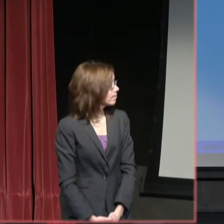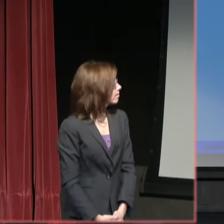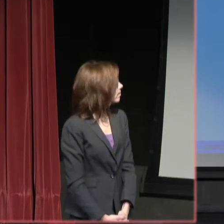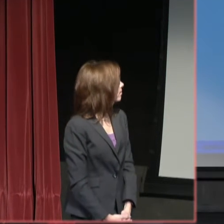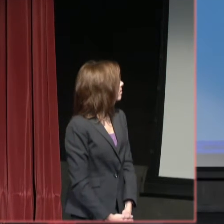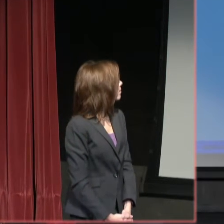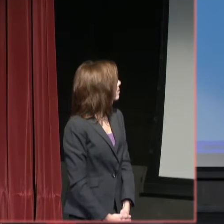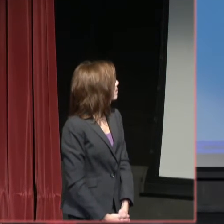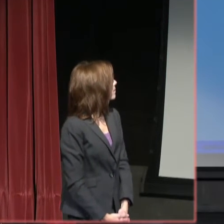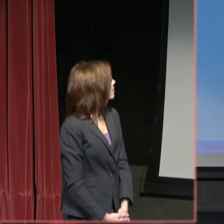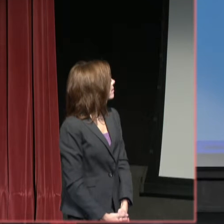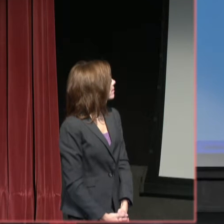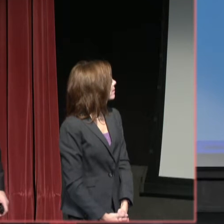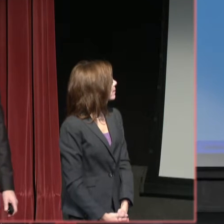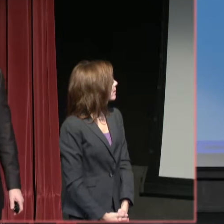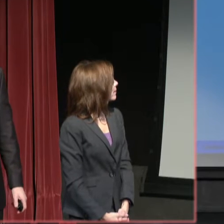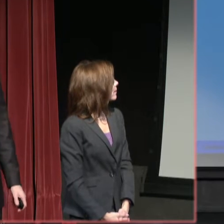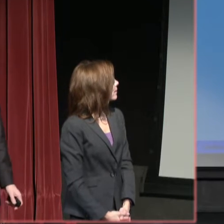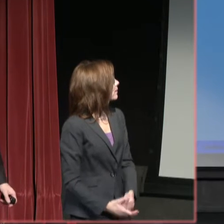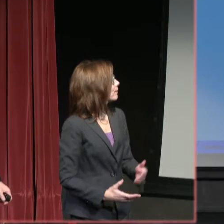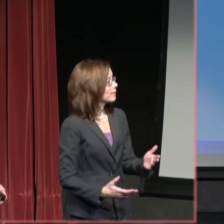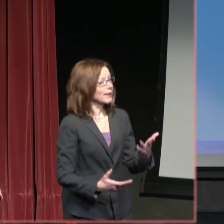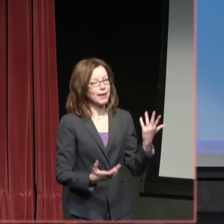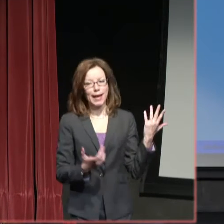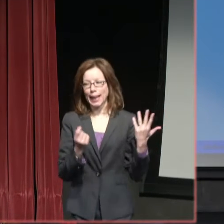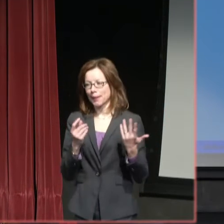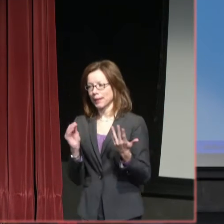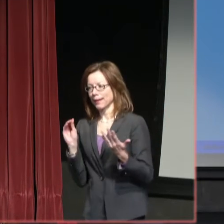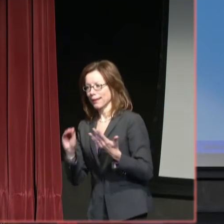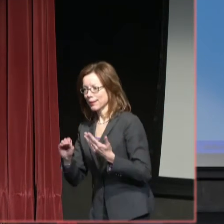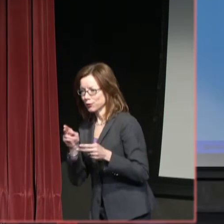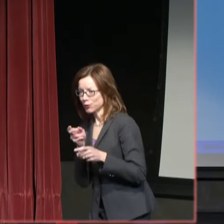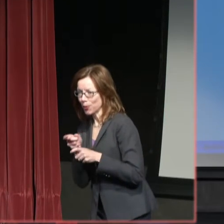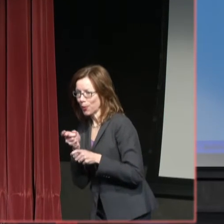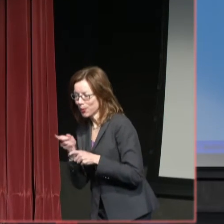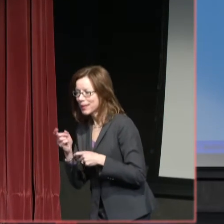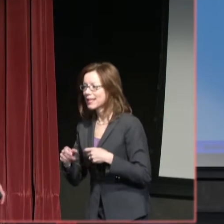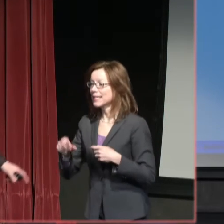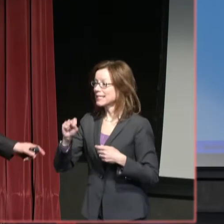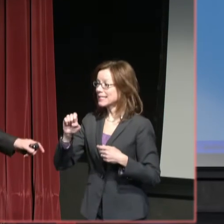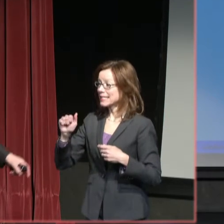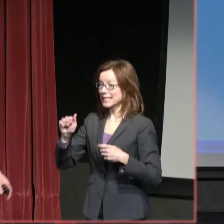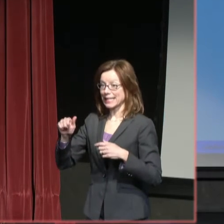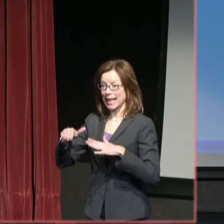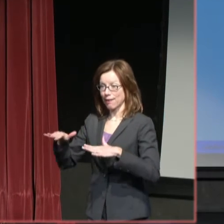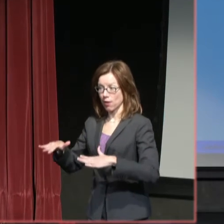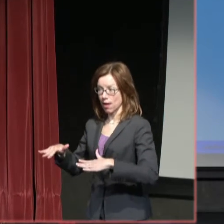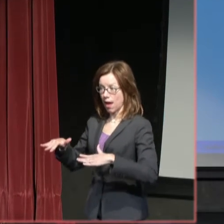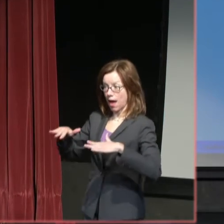Okay, so here's a little break for a joke. Talking about sea level rise, the sharks are saying,